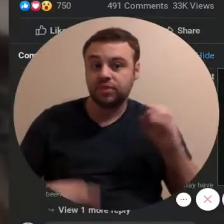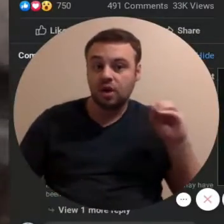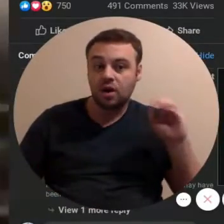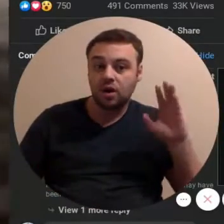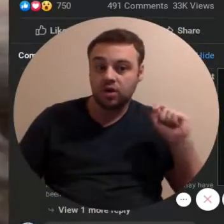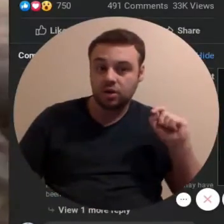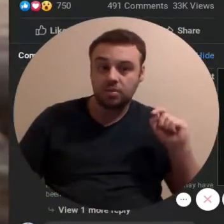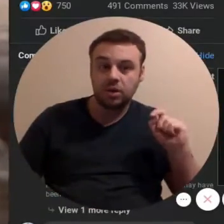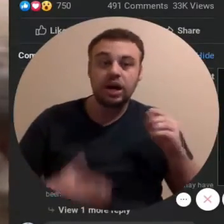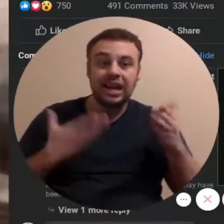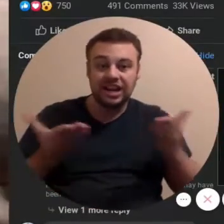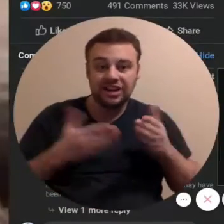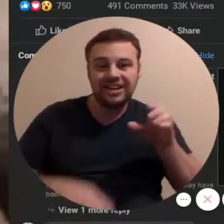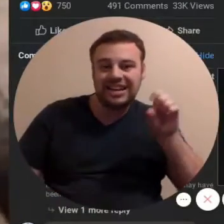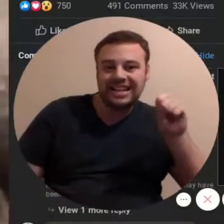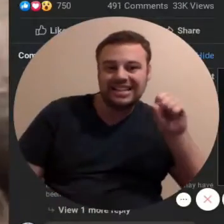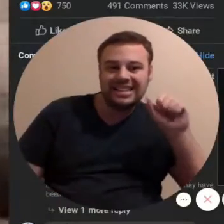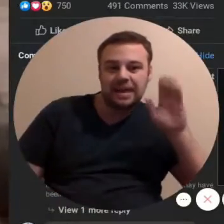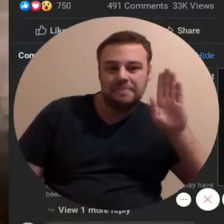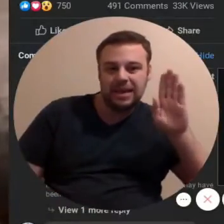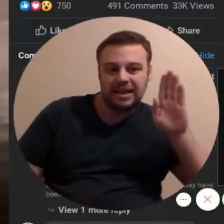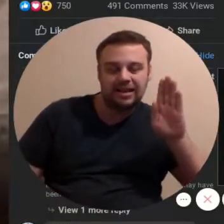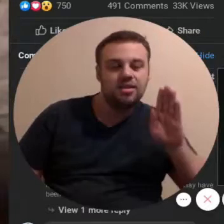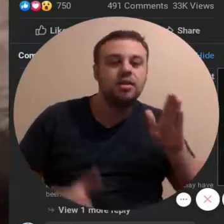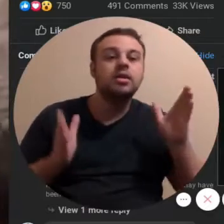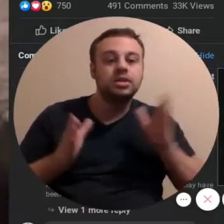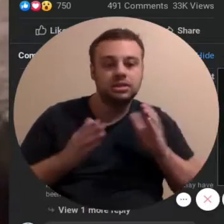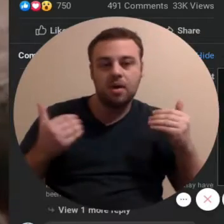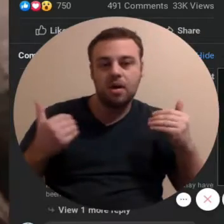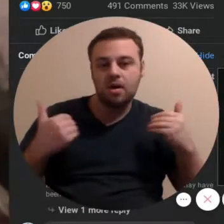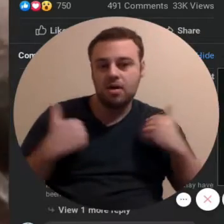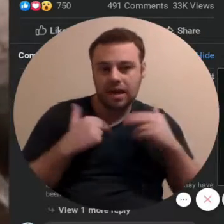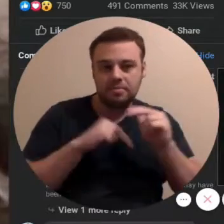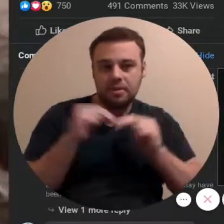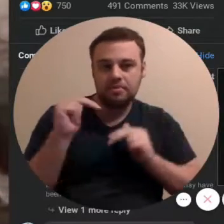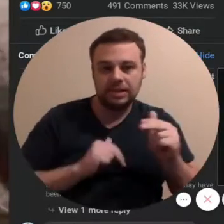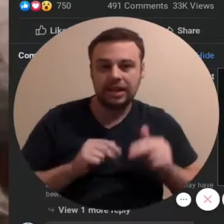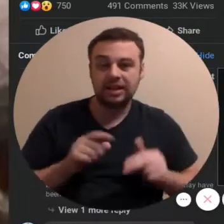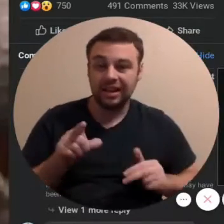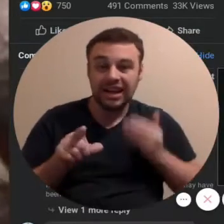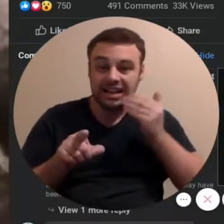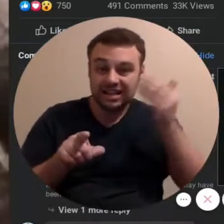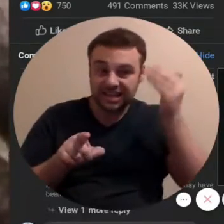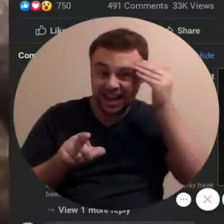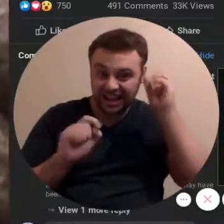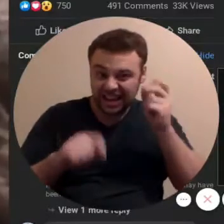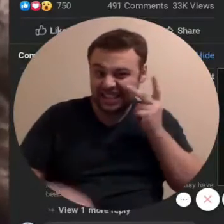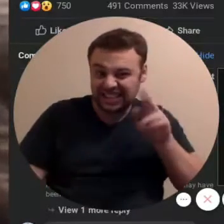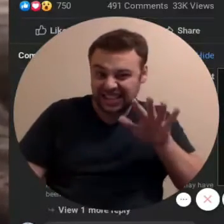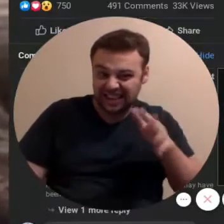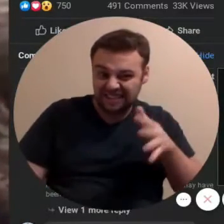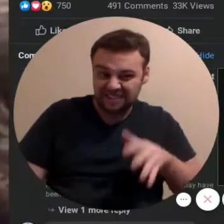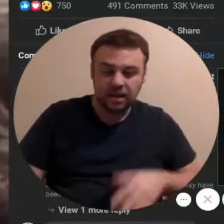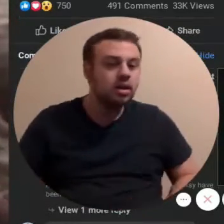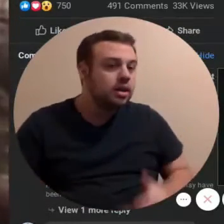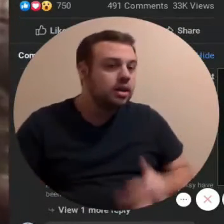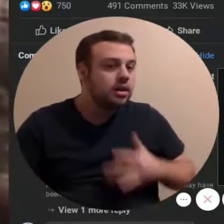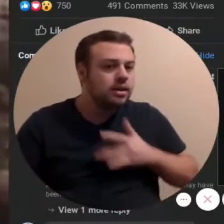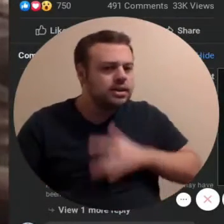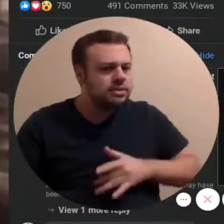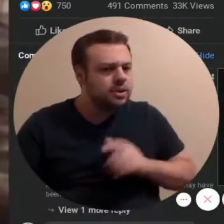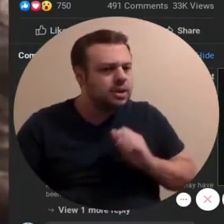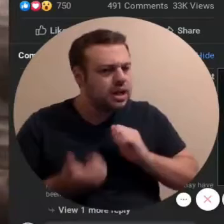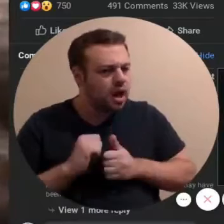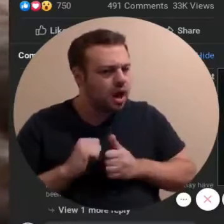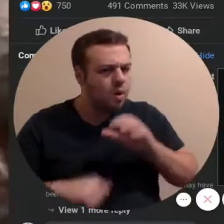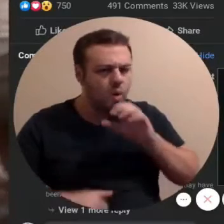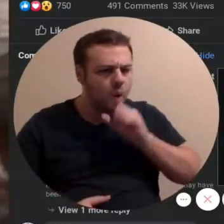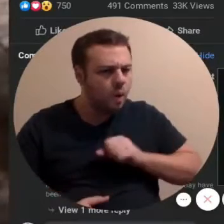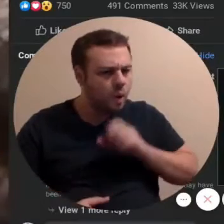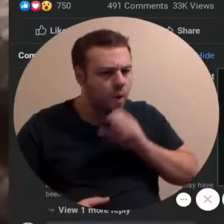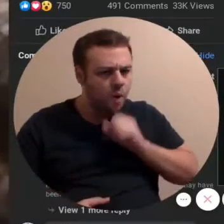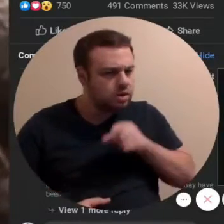His little head is like right here on top. I don't know how well you can- now how old do sloths live? Do you know?